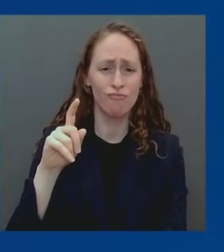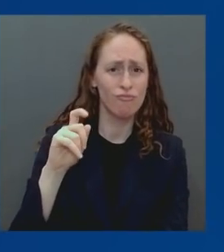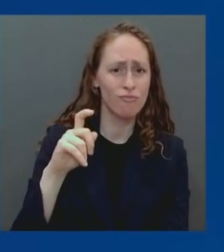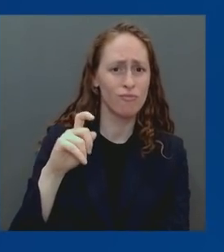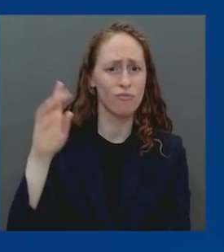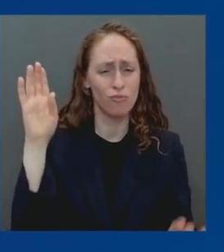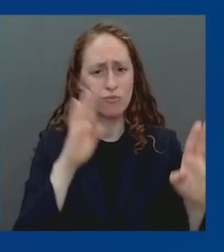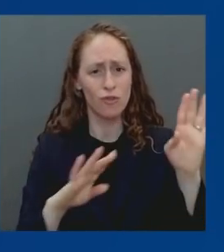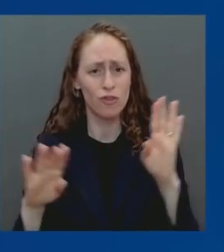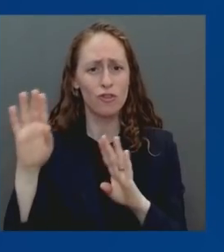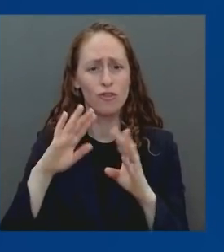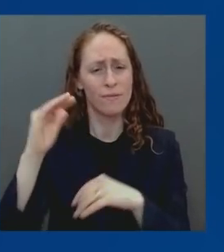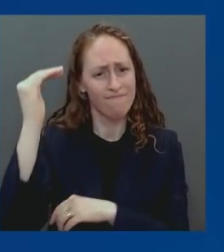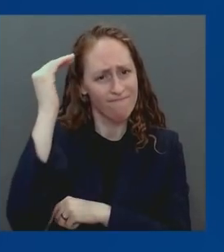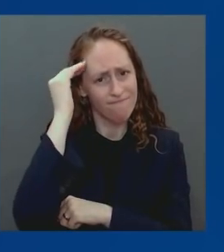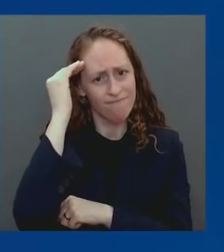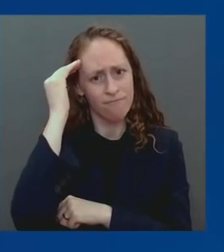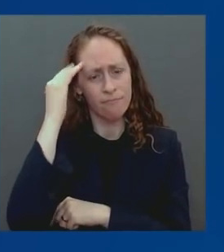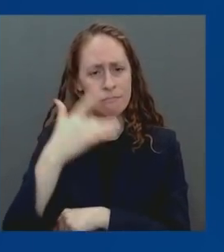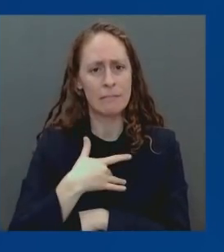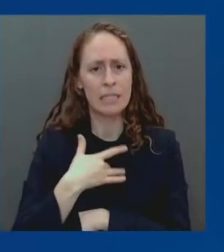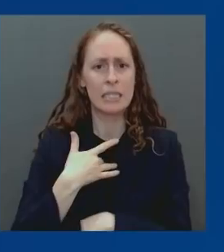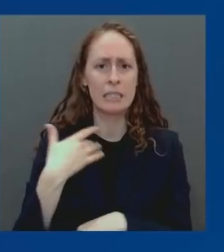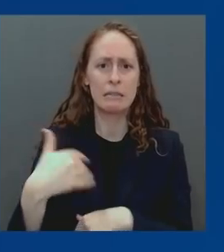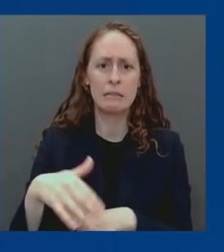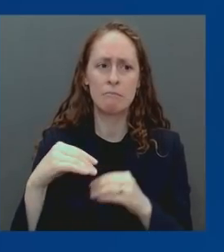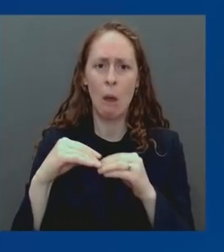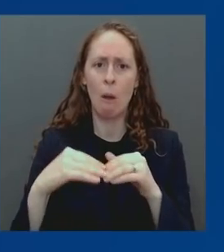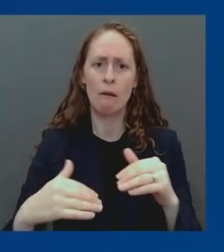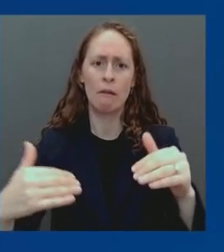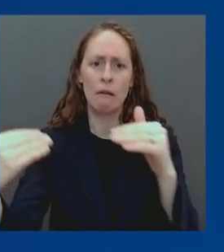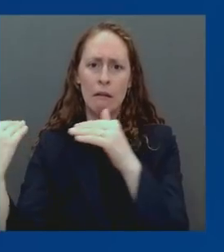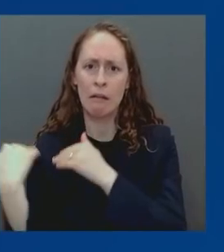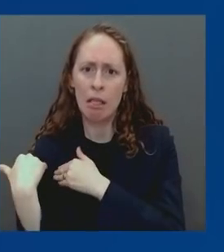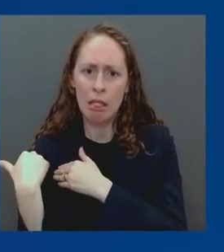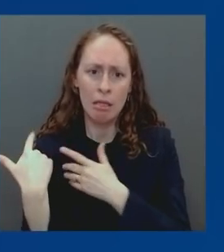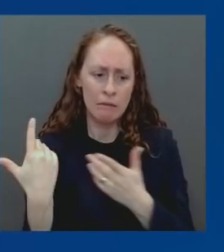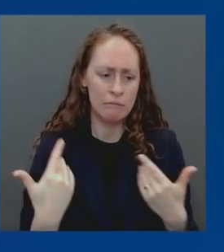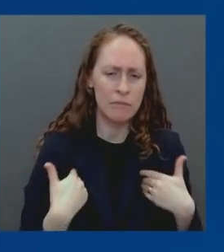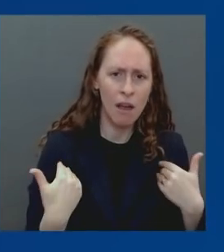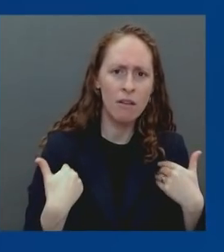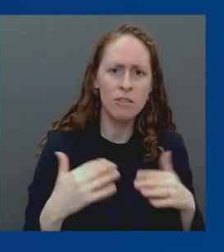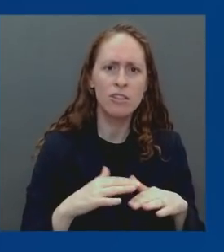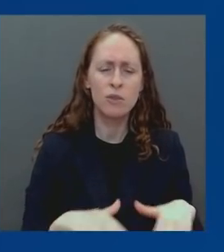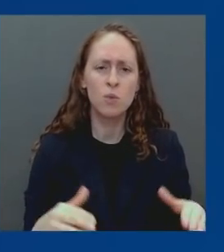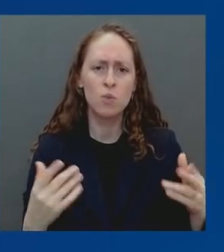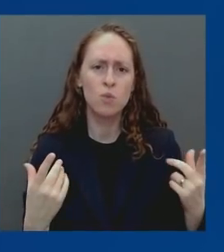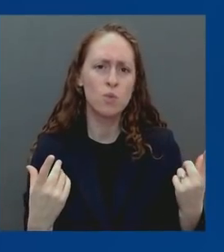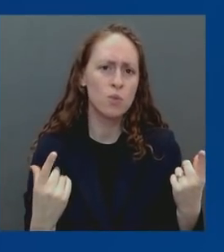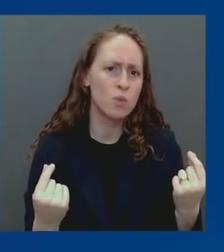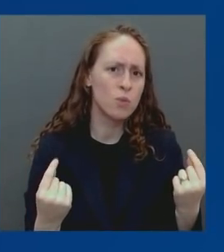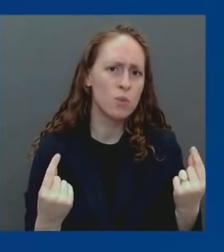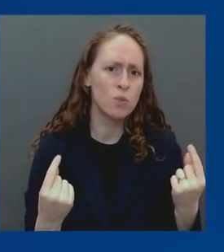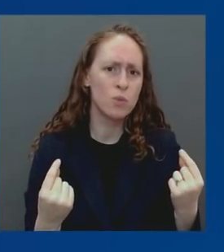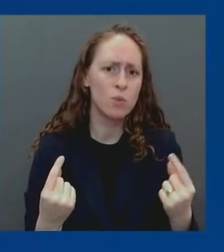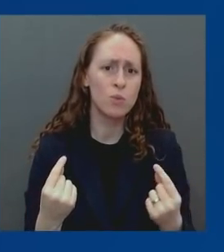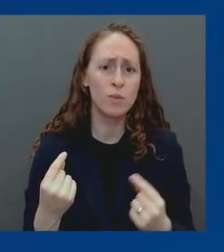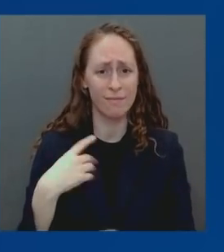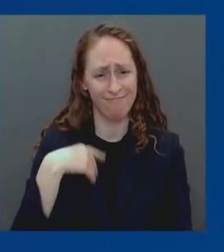didn't have protection from COVID the way older vaccinated children do. I felt this worry too as a father of a four-year-old daughter